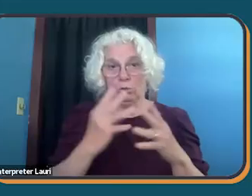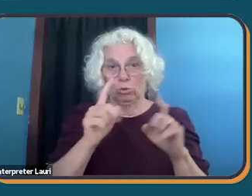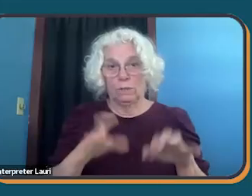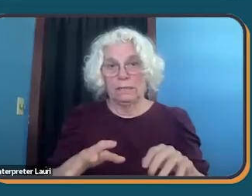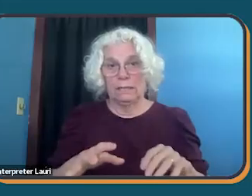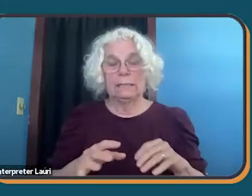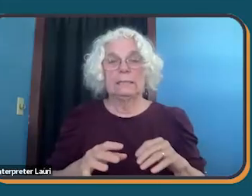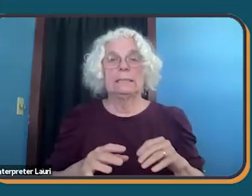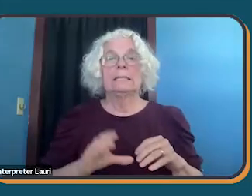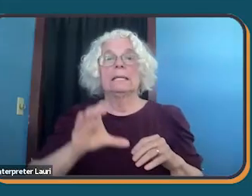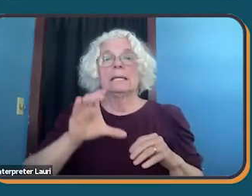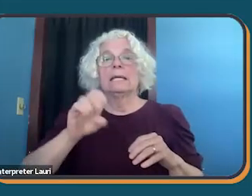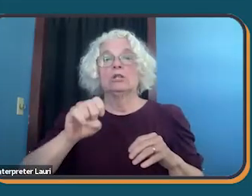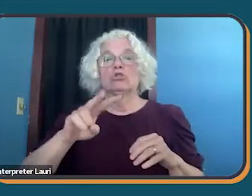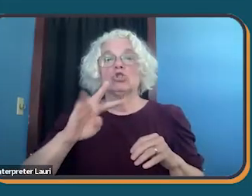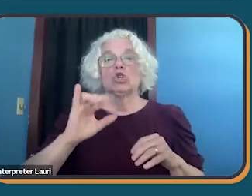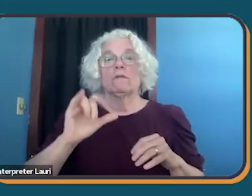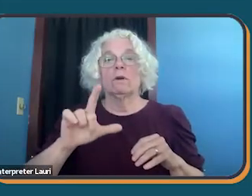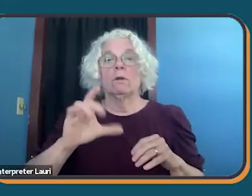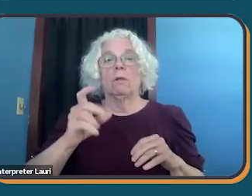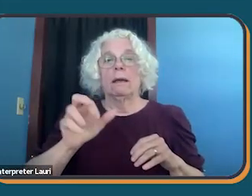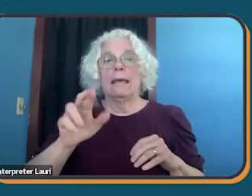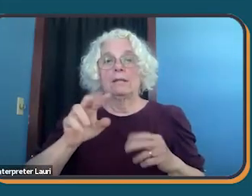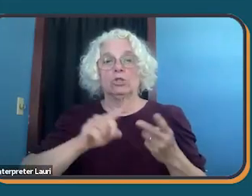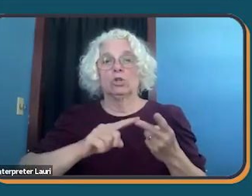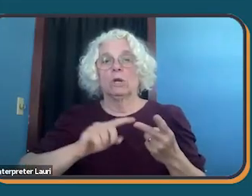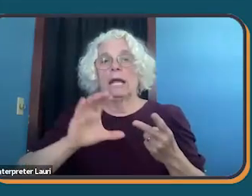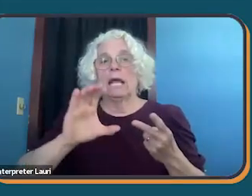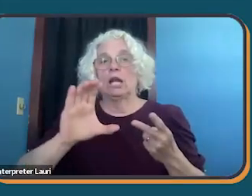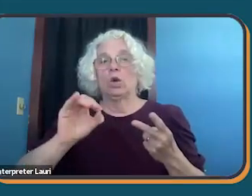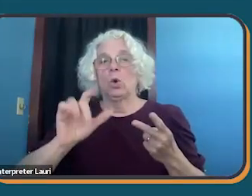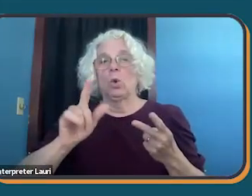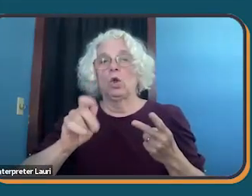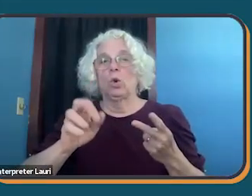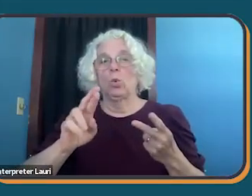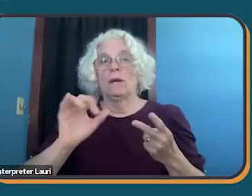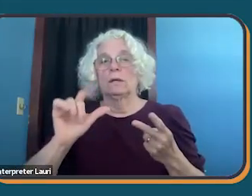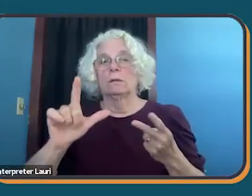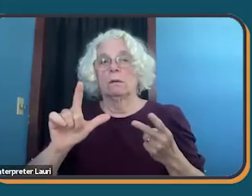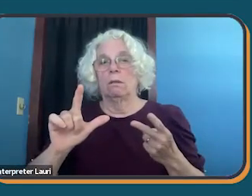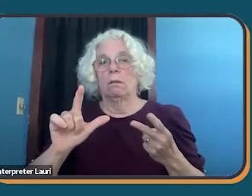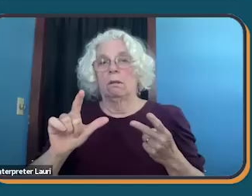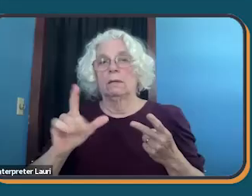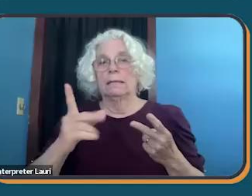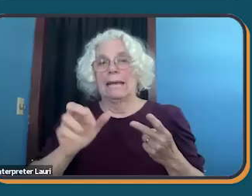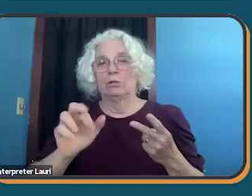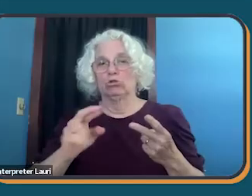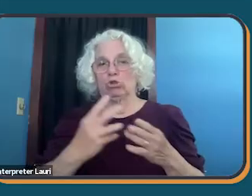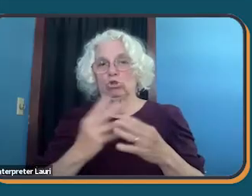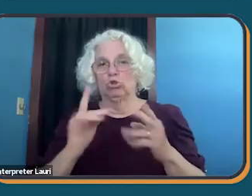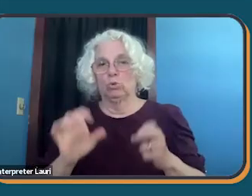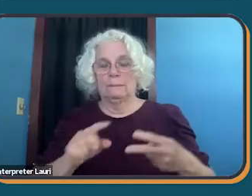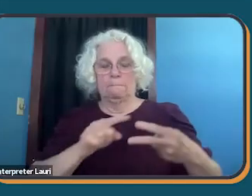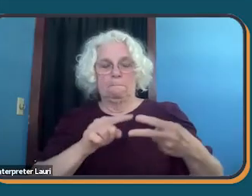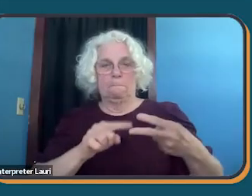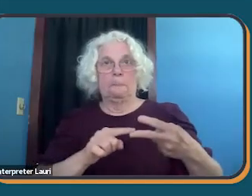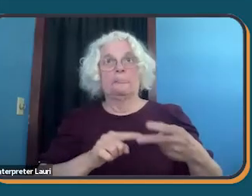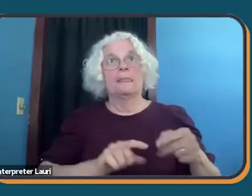so cervical cancer and colorectal cancer screening. The USPSTF recommends cervical cancer screening